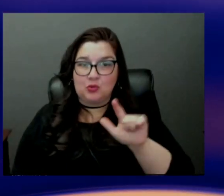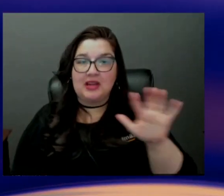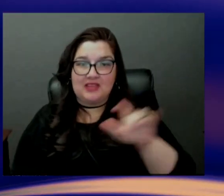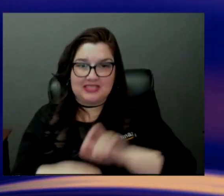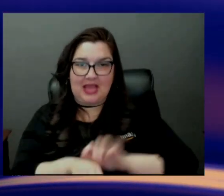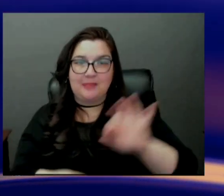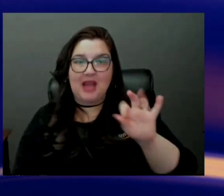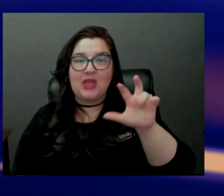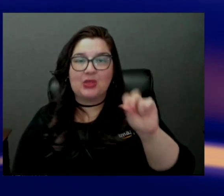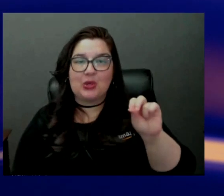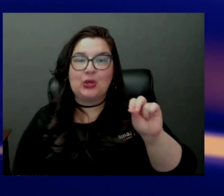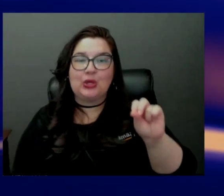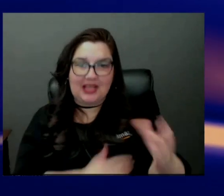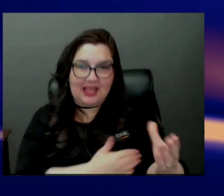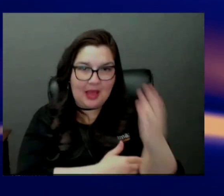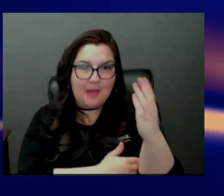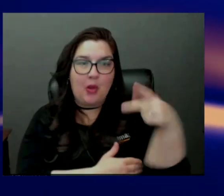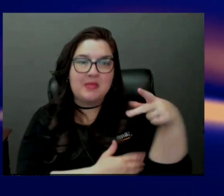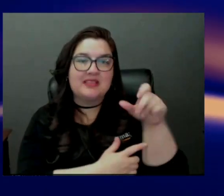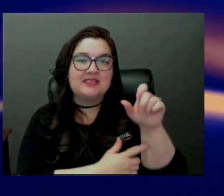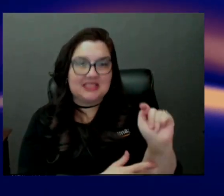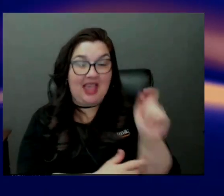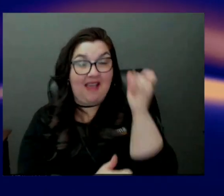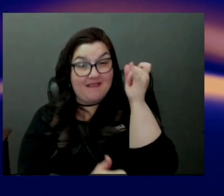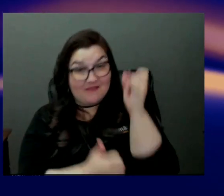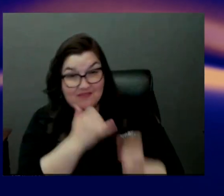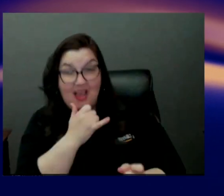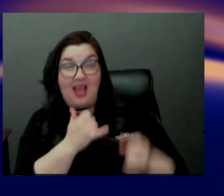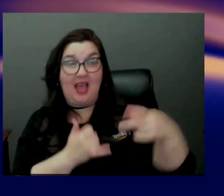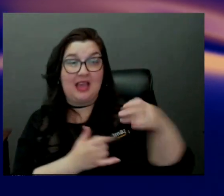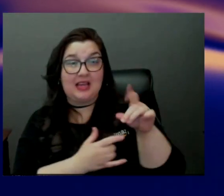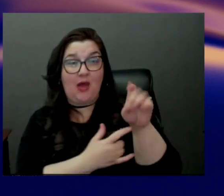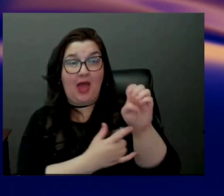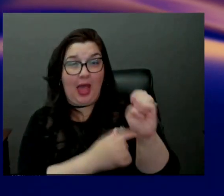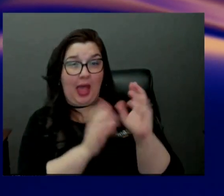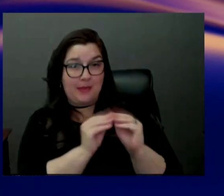Our final episode of the AWS Power Hour SysOps